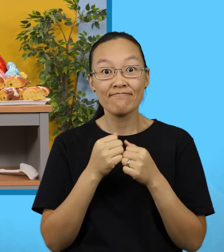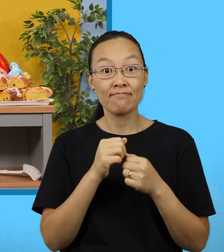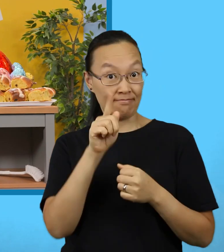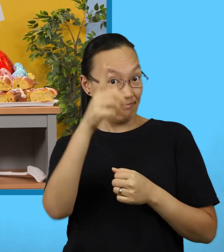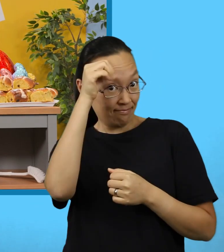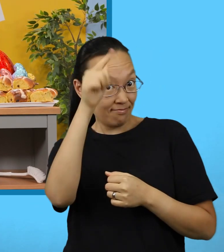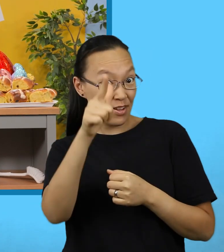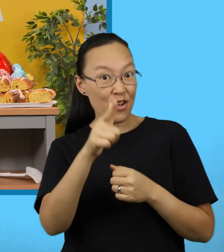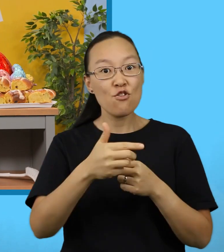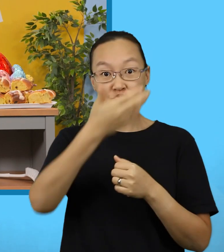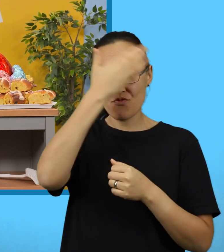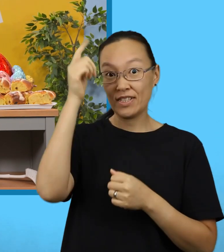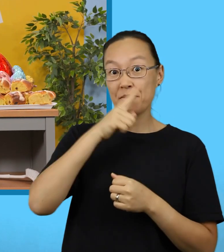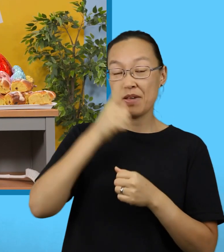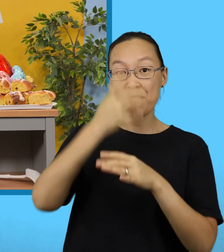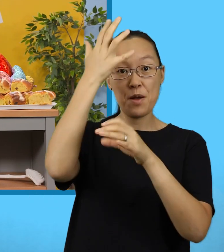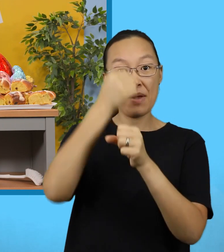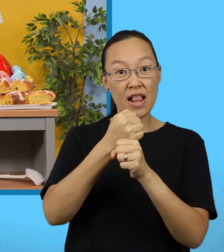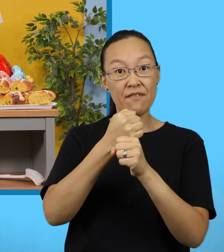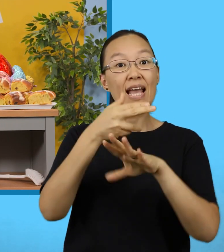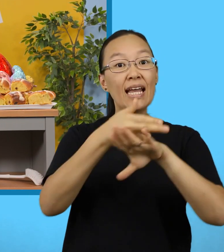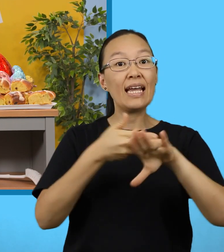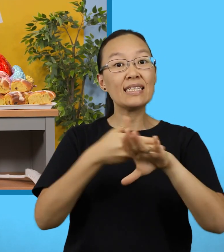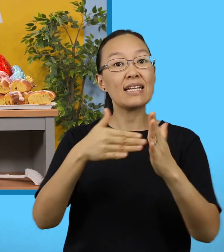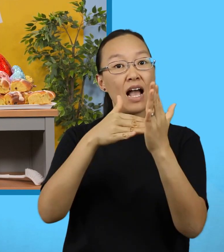that Easter helps us know what God is like?